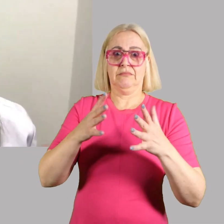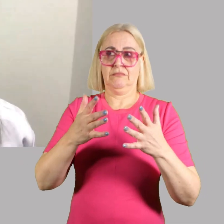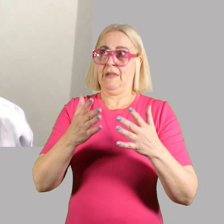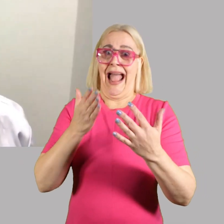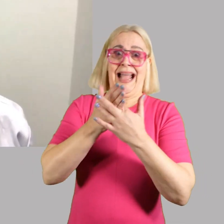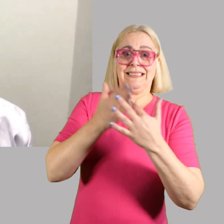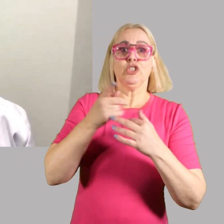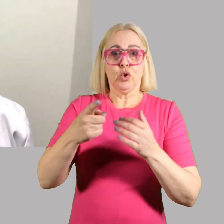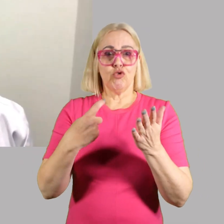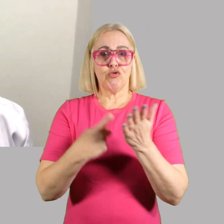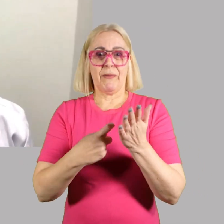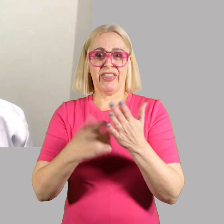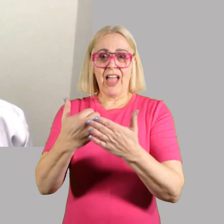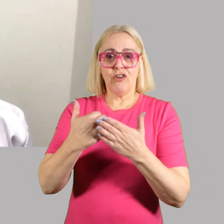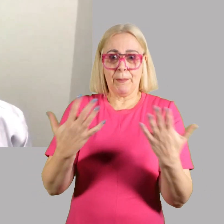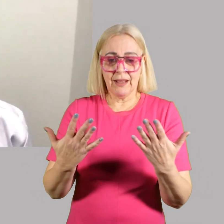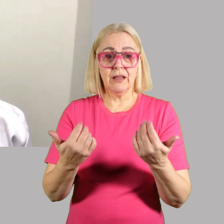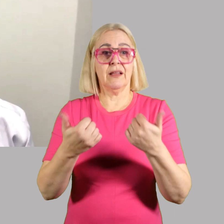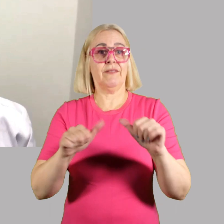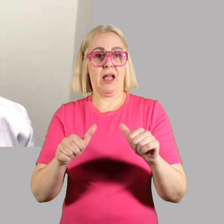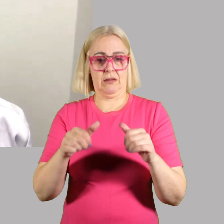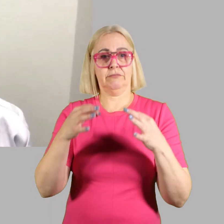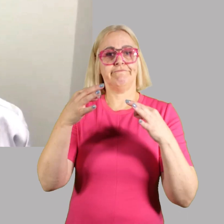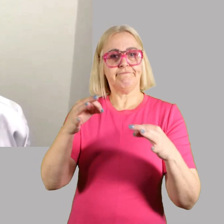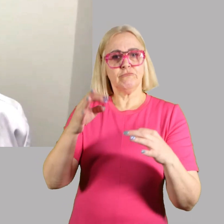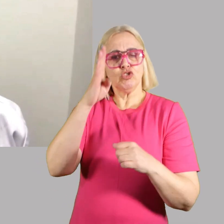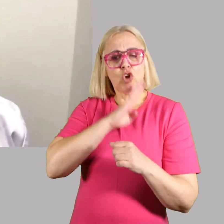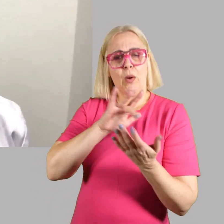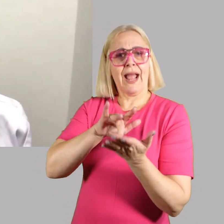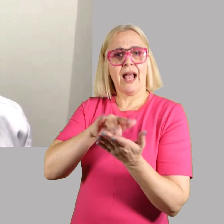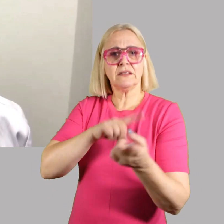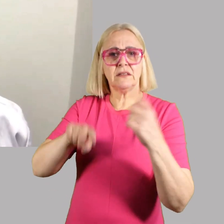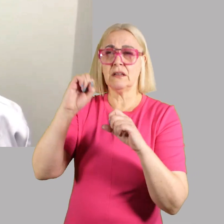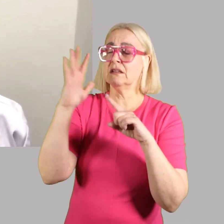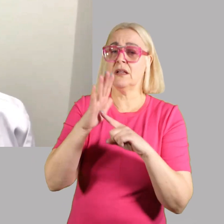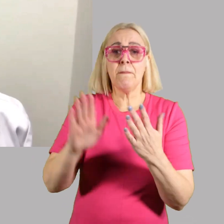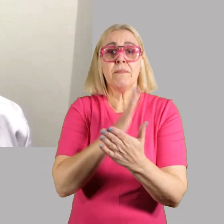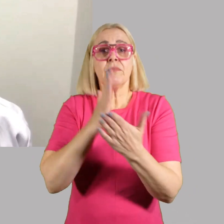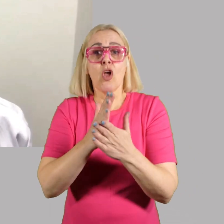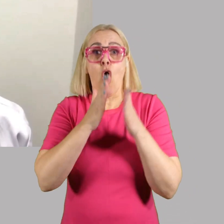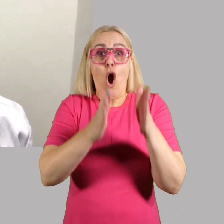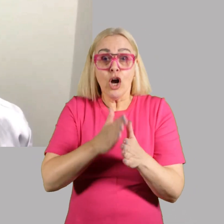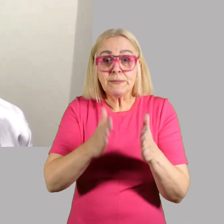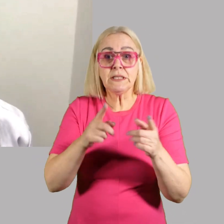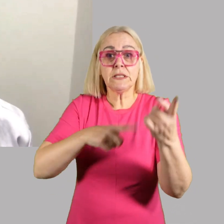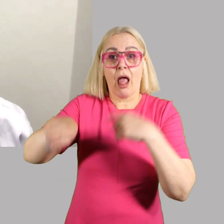Finally, the certification of stroke centres is critical to ensure that hospitals implement and monitor